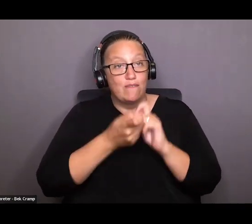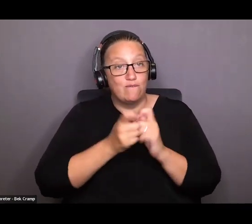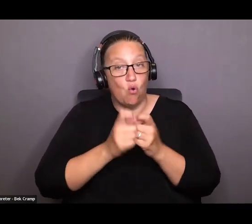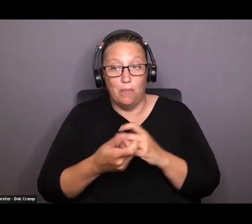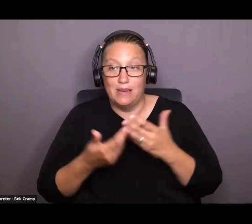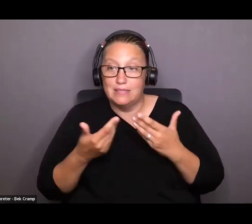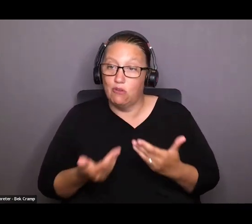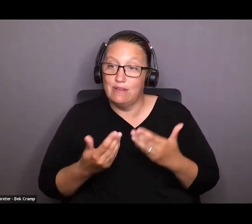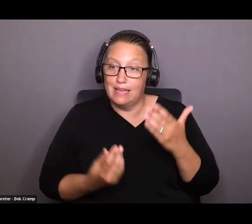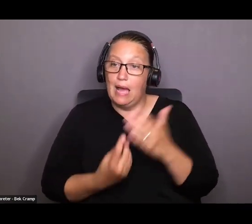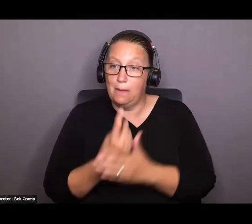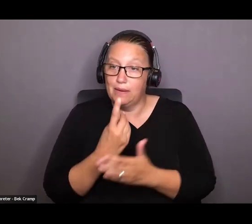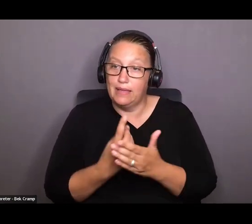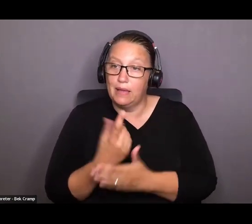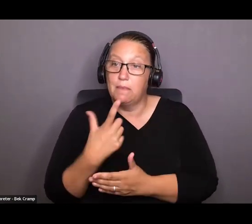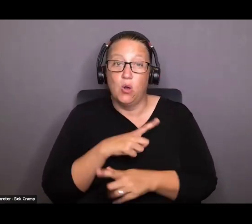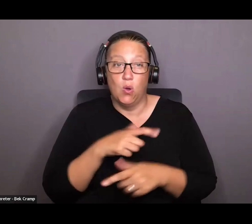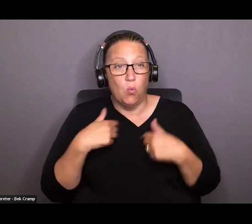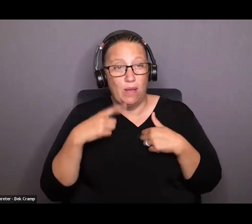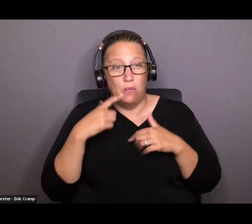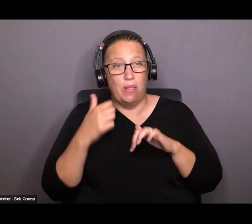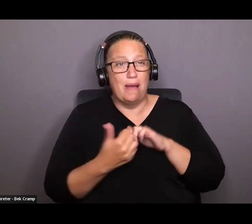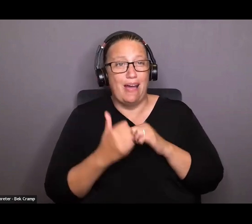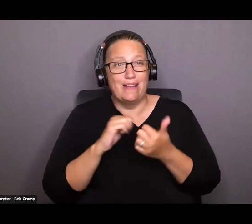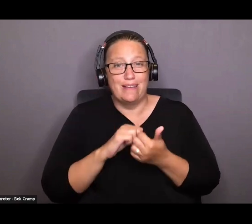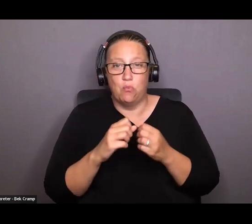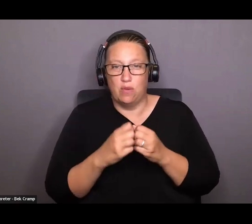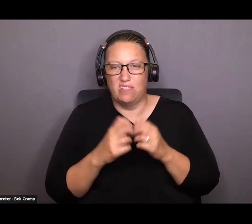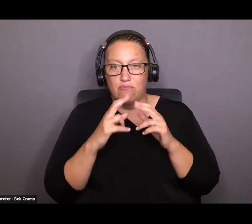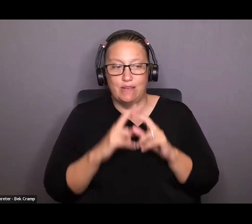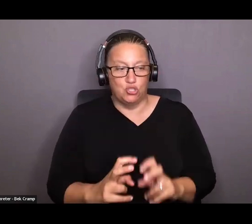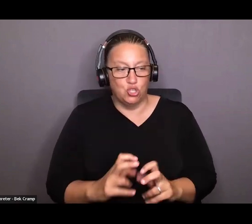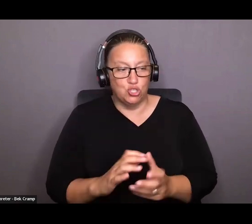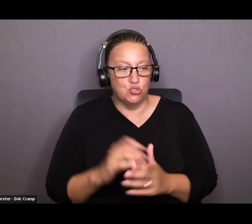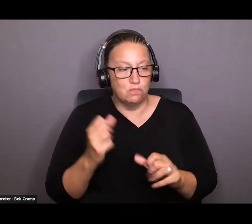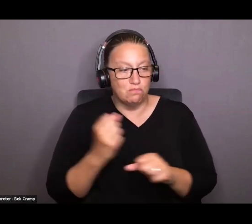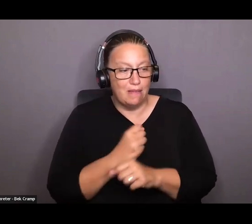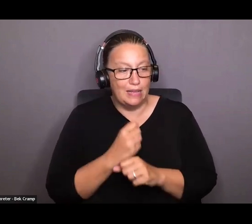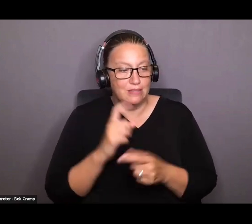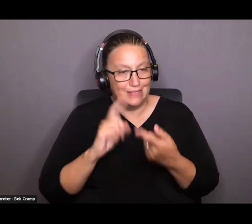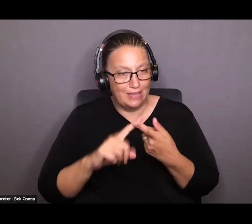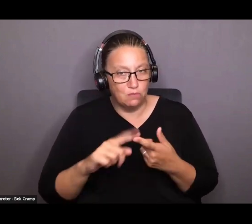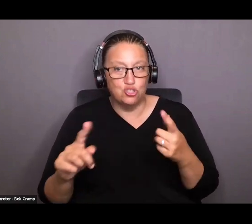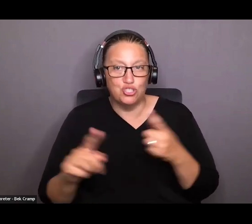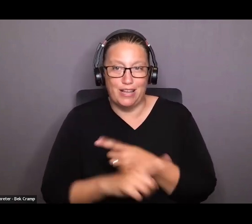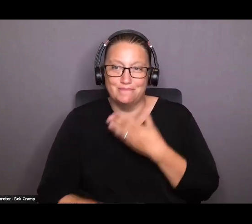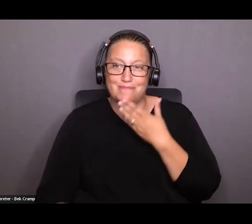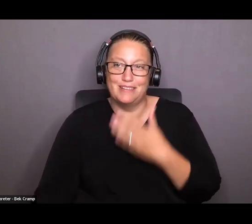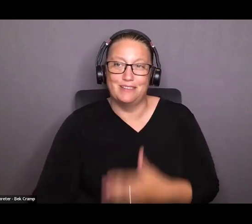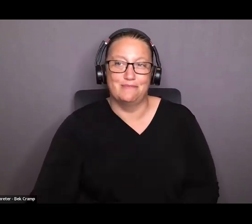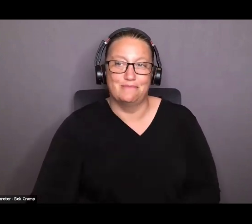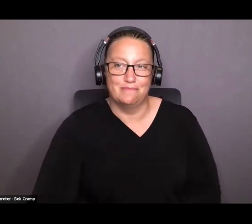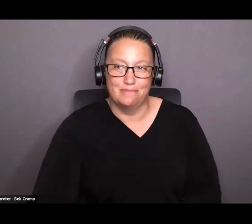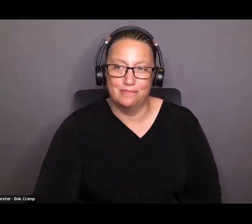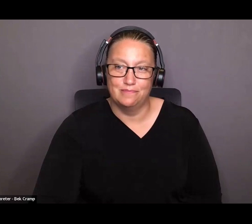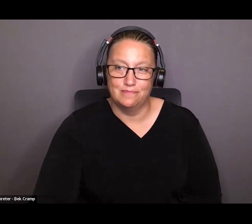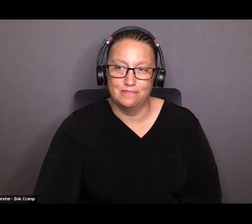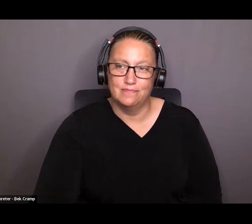as we continue to partner with researchers to make sustainable change. Thanks, Jane.